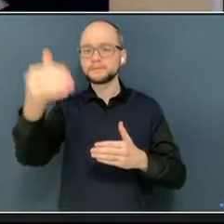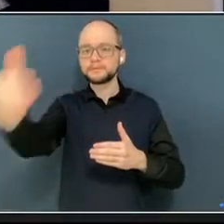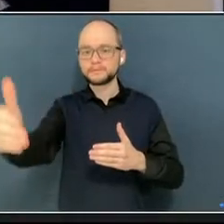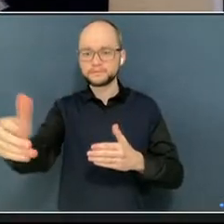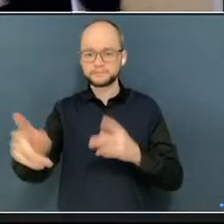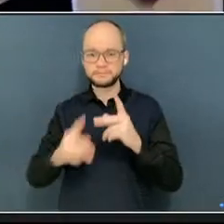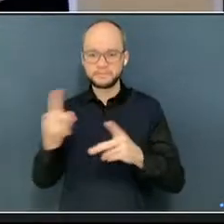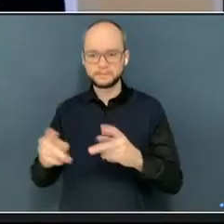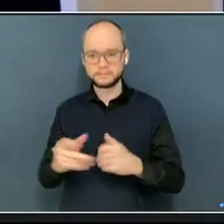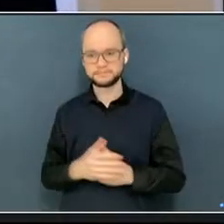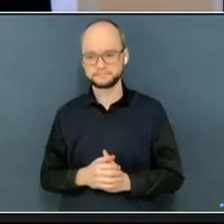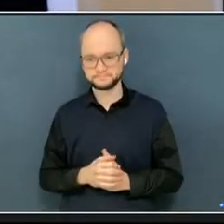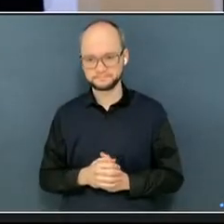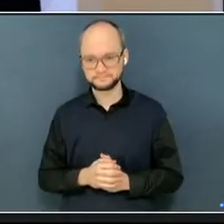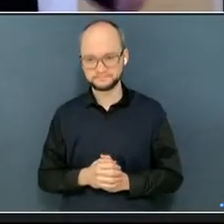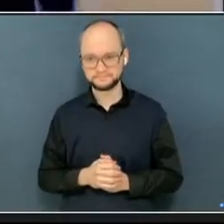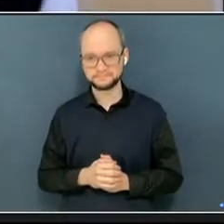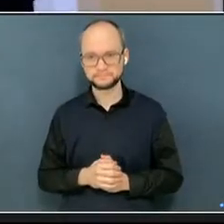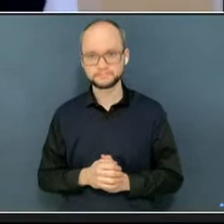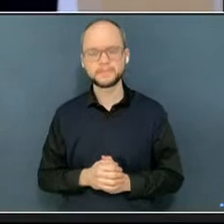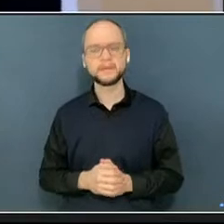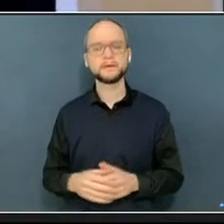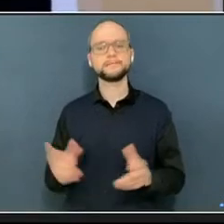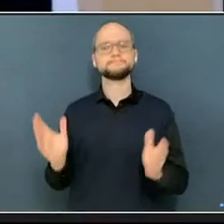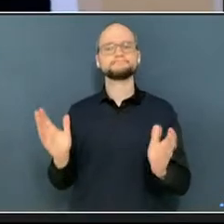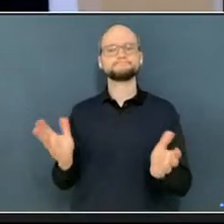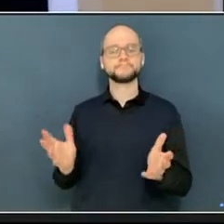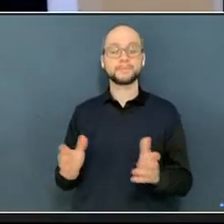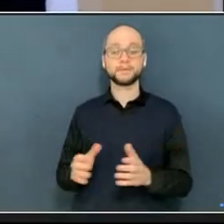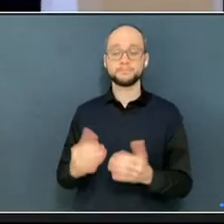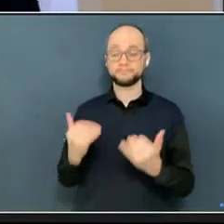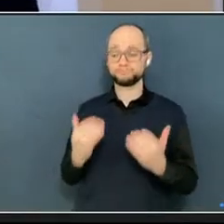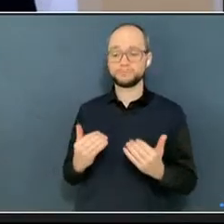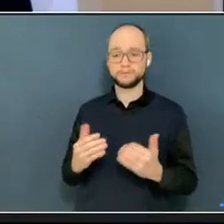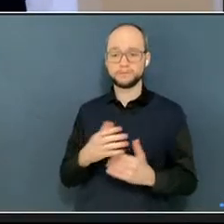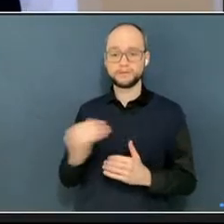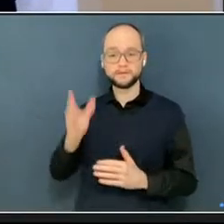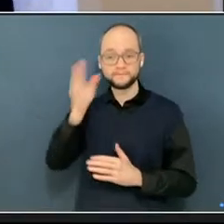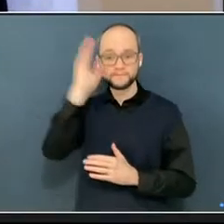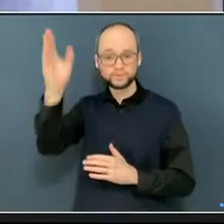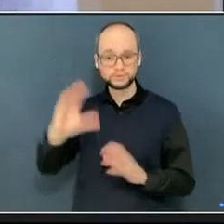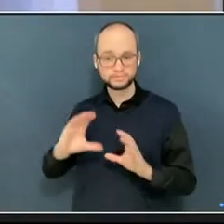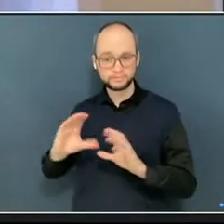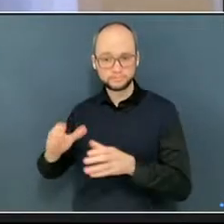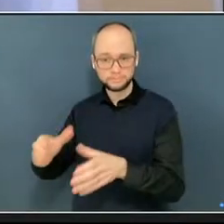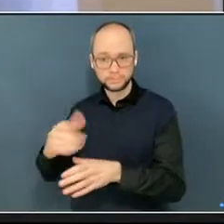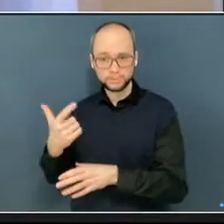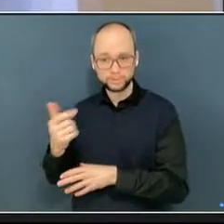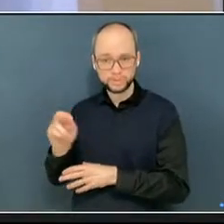And speaking of present and future generations, I understand that there may be some questions